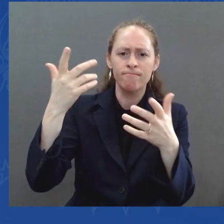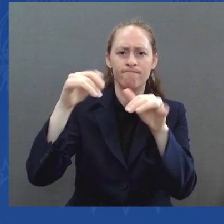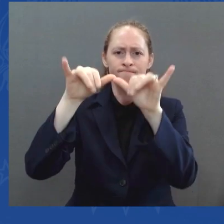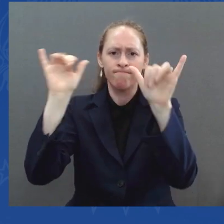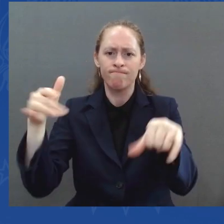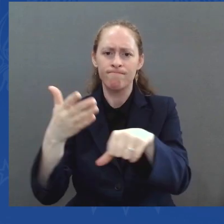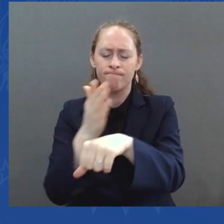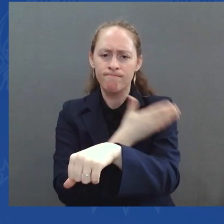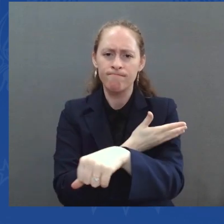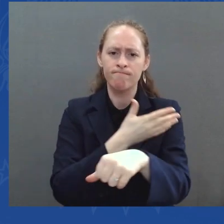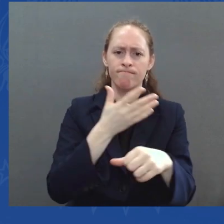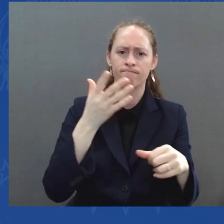Repeal don't ask, don't tell.